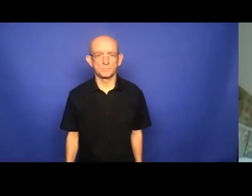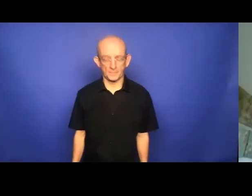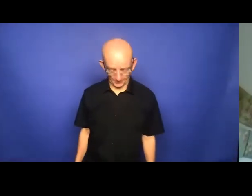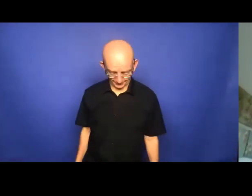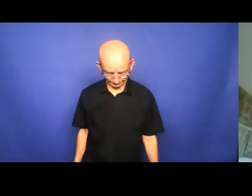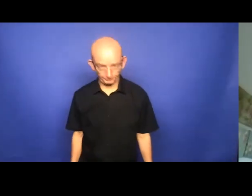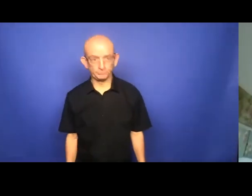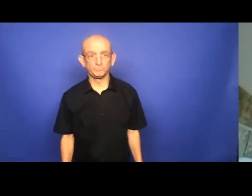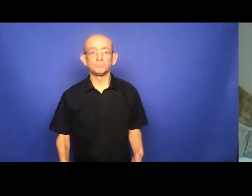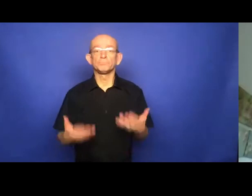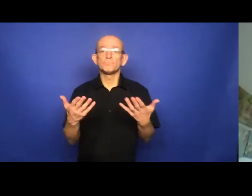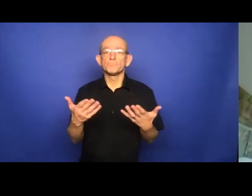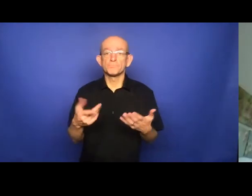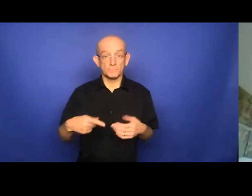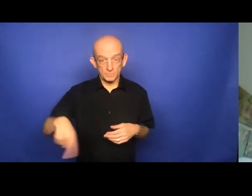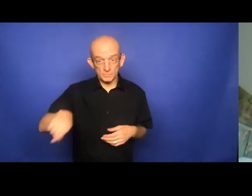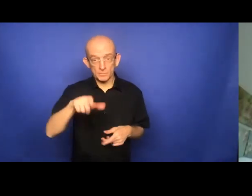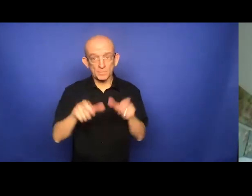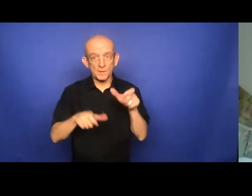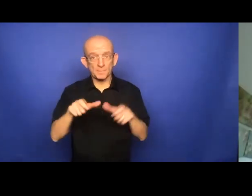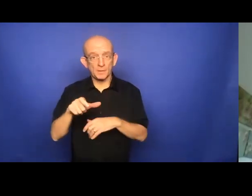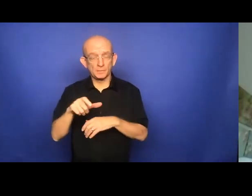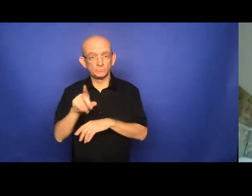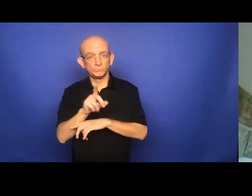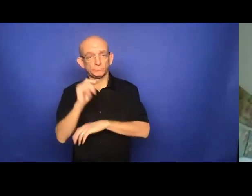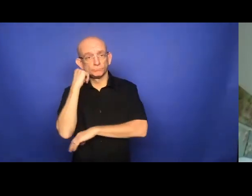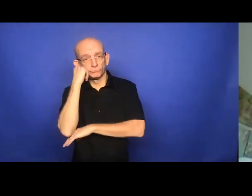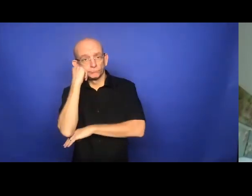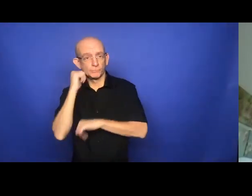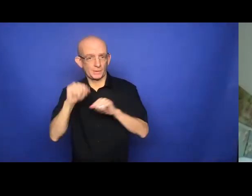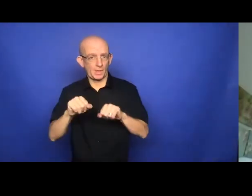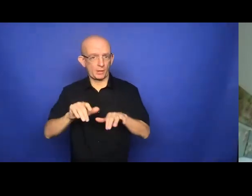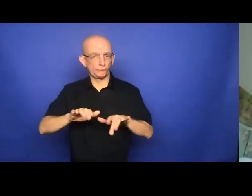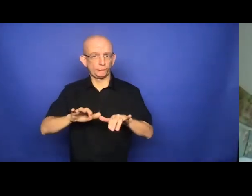encourage participants to pose questions on the chat box